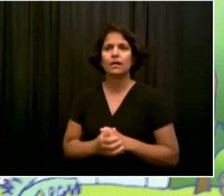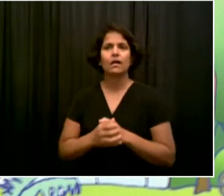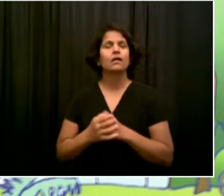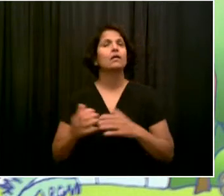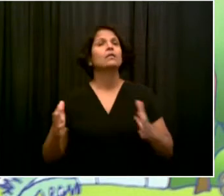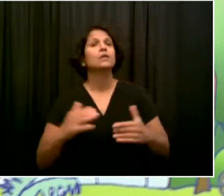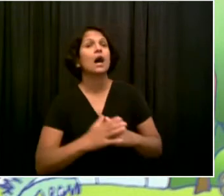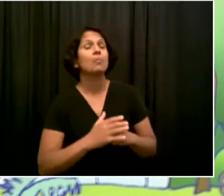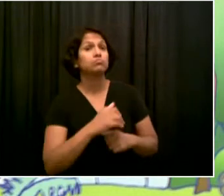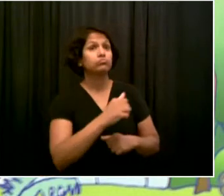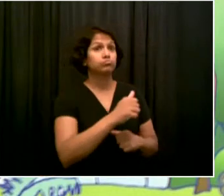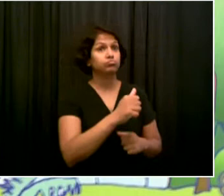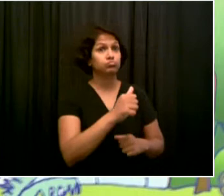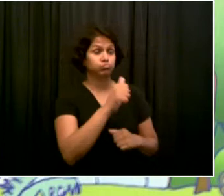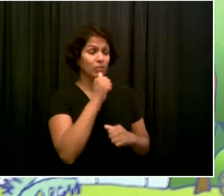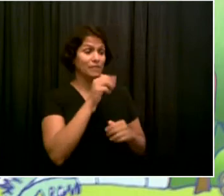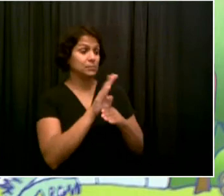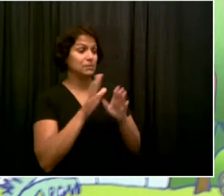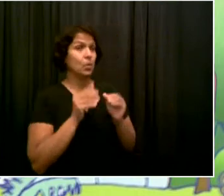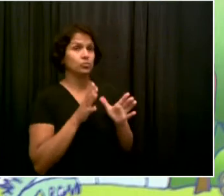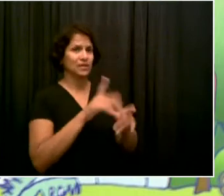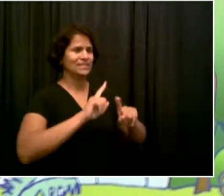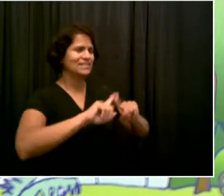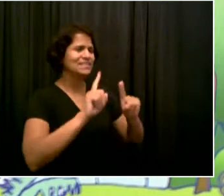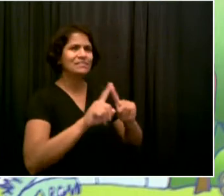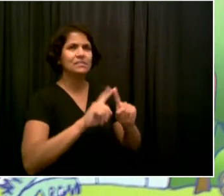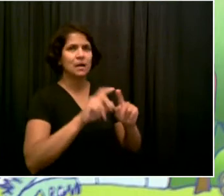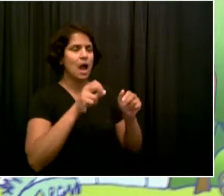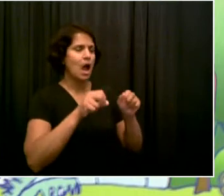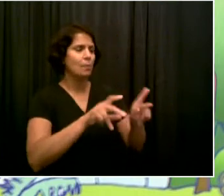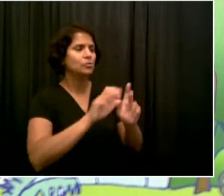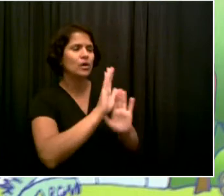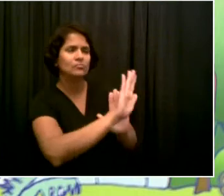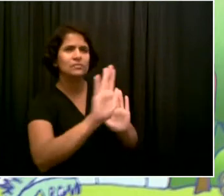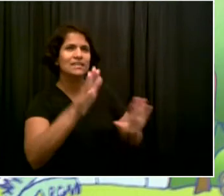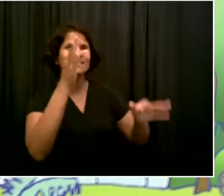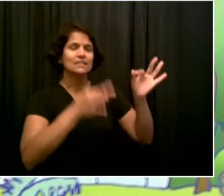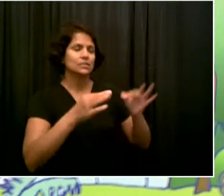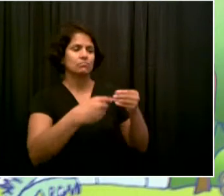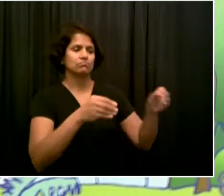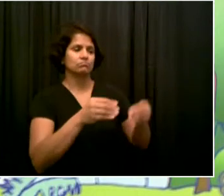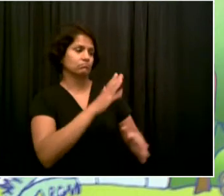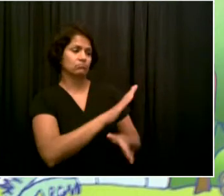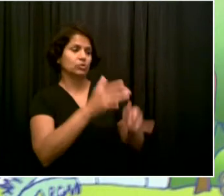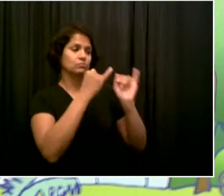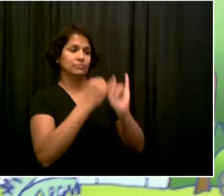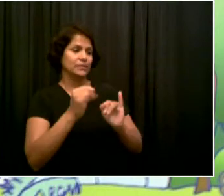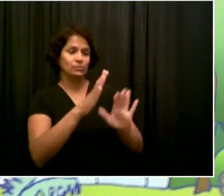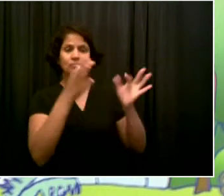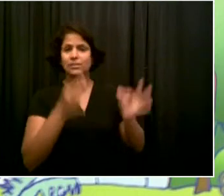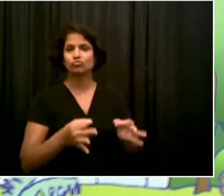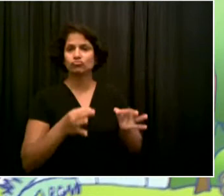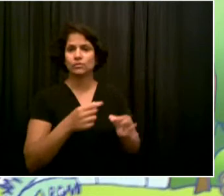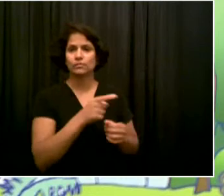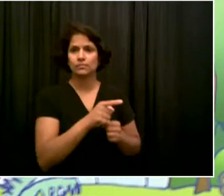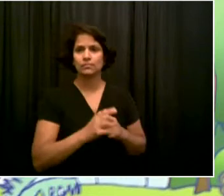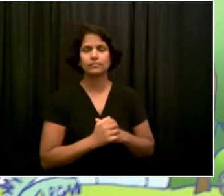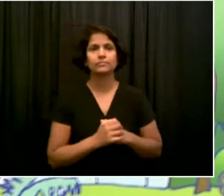EOUNCRAGE PEOPLE TO GET VACCINATED. MY MESSAGE OF THE PRIVATE SECTOR. DIFFERENT ORGANIZATIONS